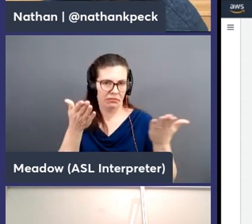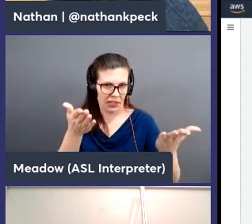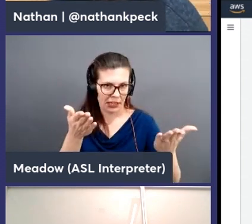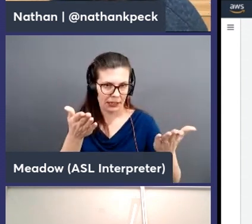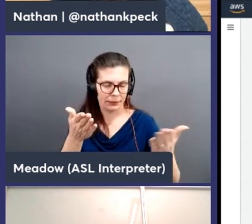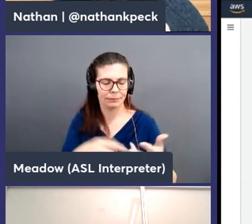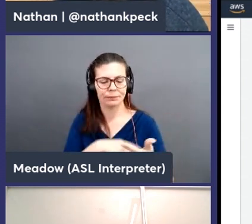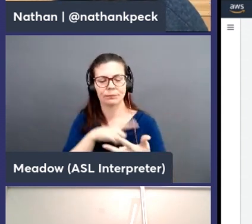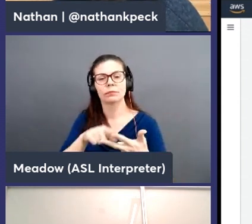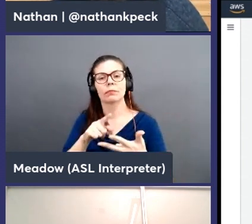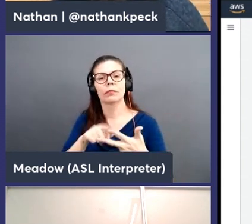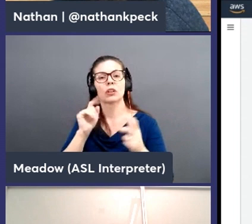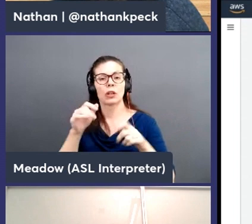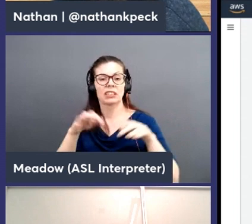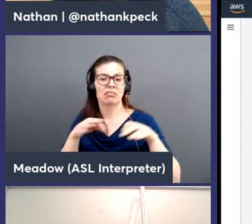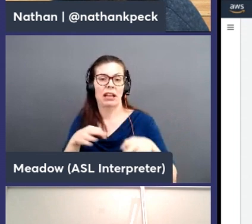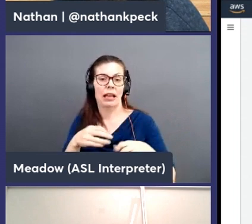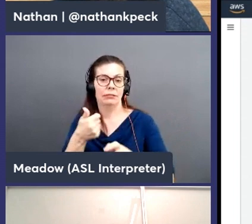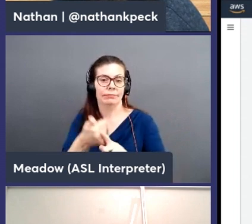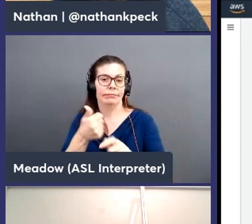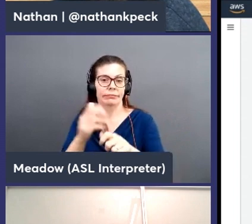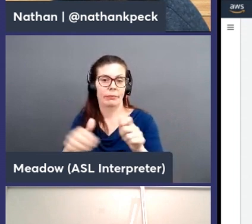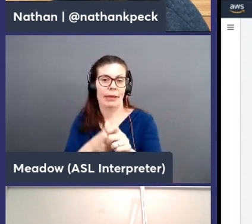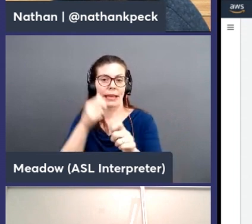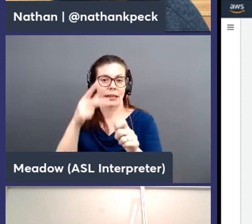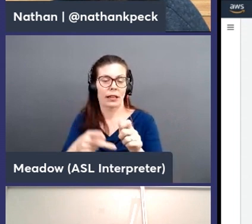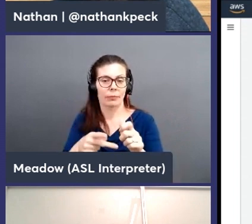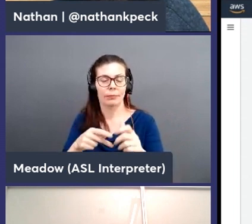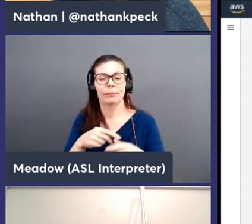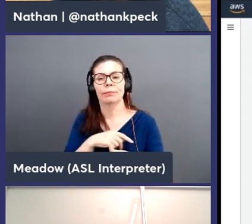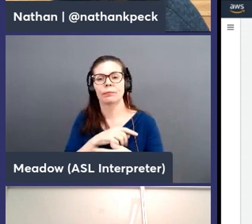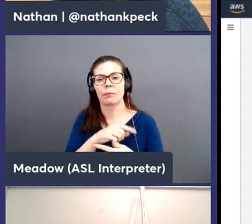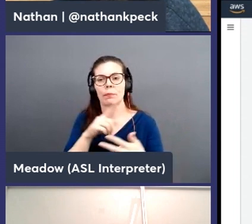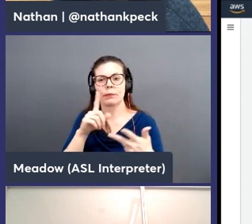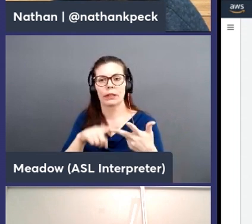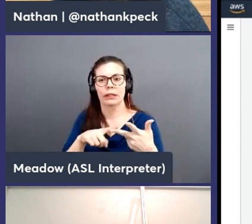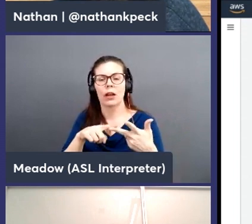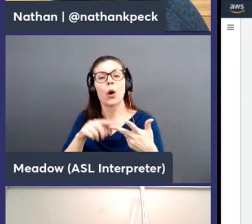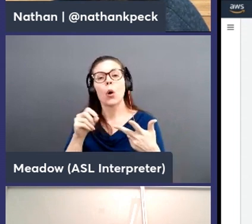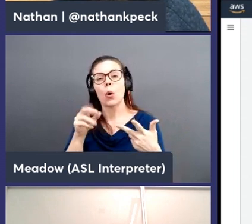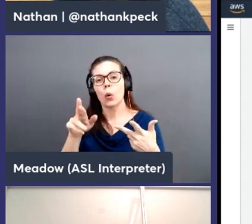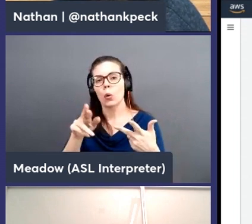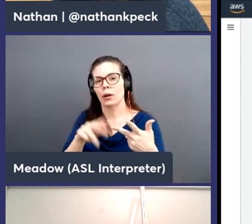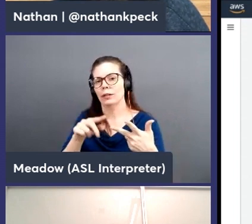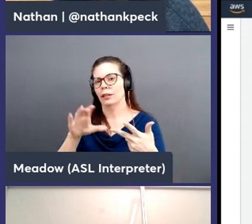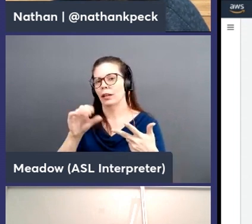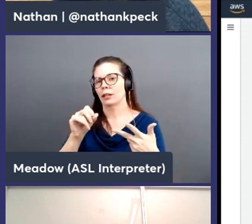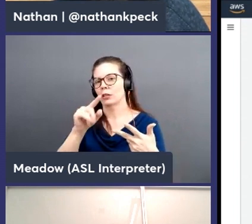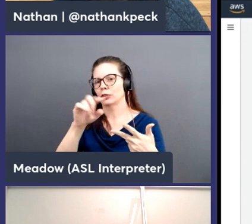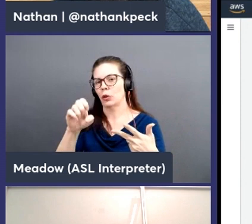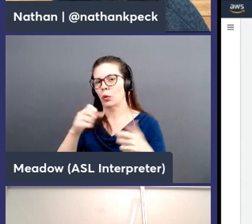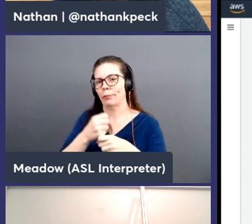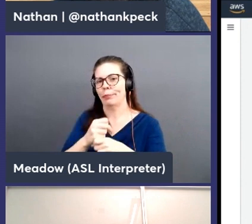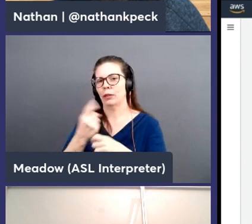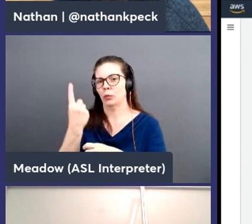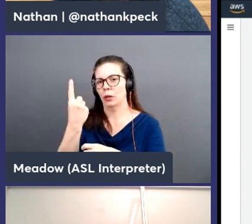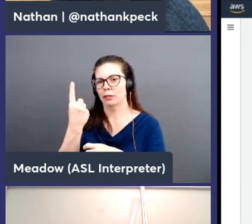You can also define a backup plan using adjacent expression, or you can use our console to build a backup plan. I'll use the console.